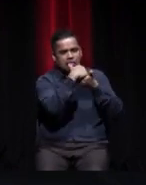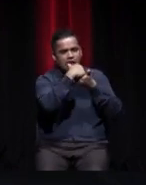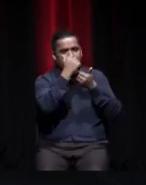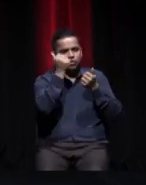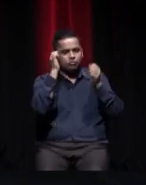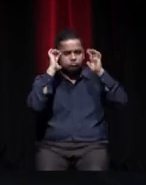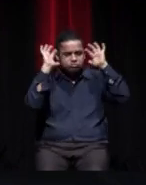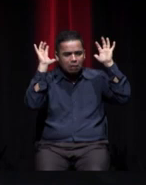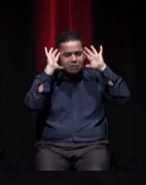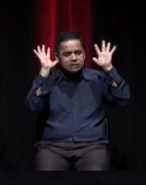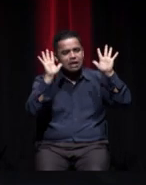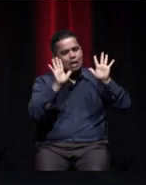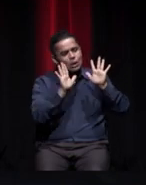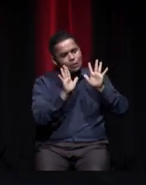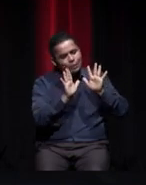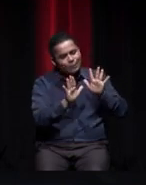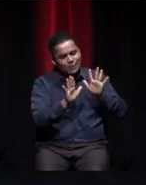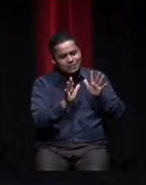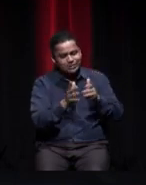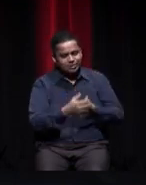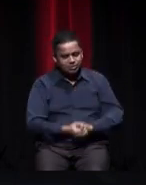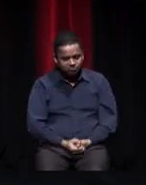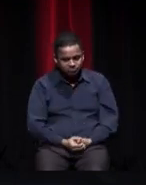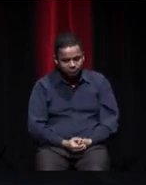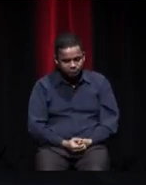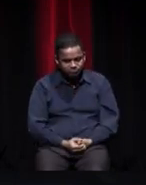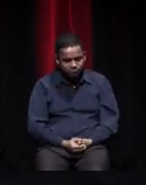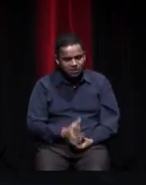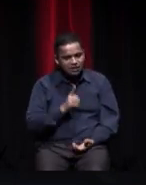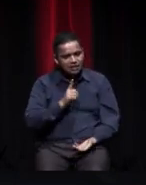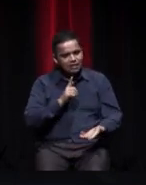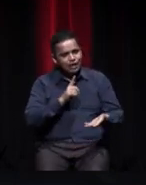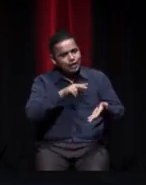But it's something that lends meaning to the subject.